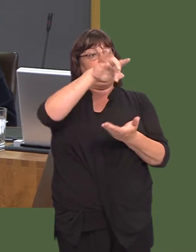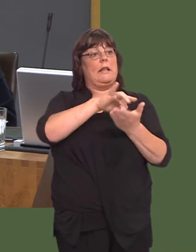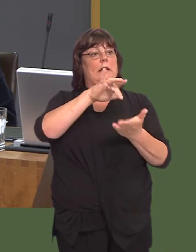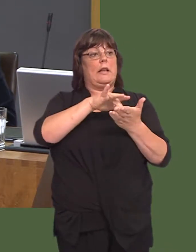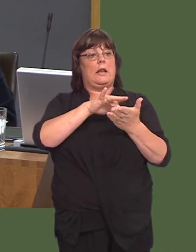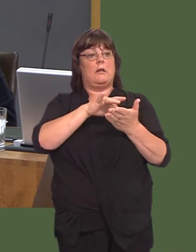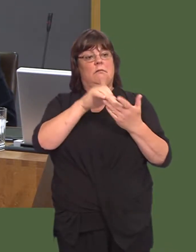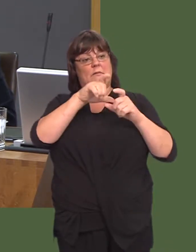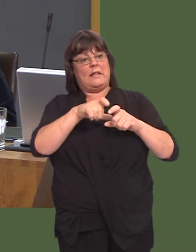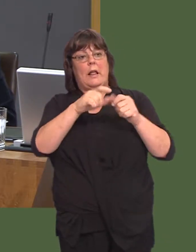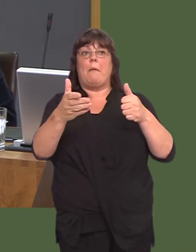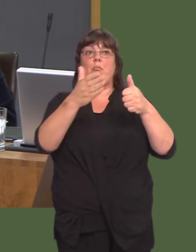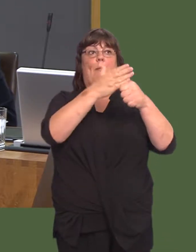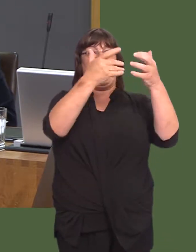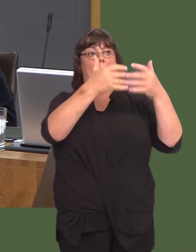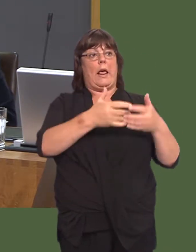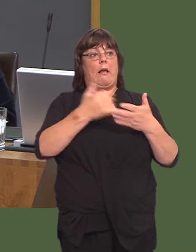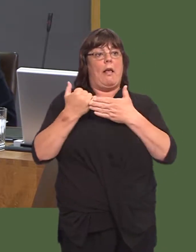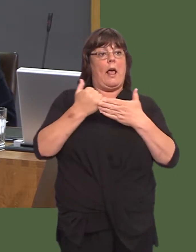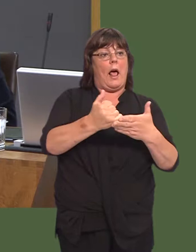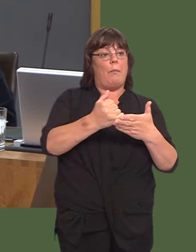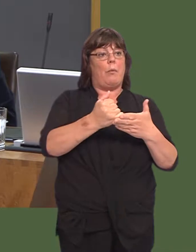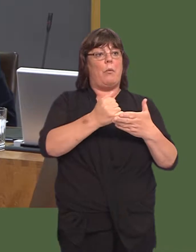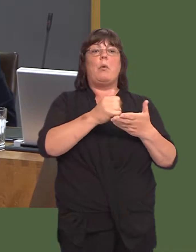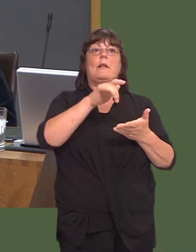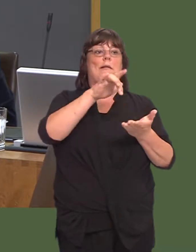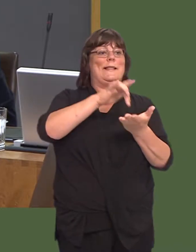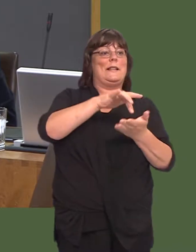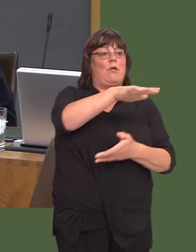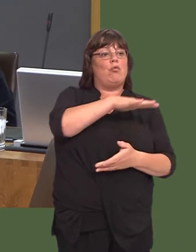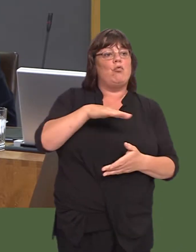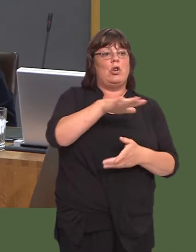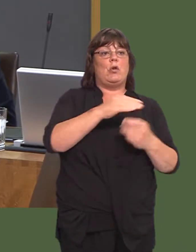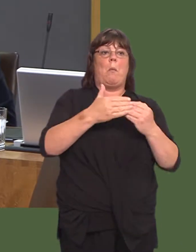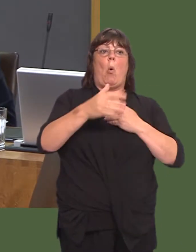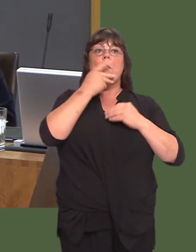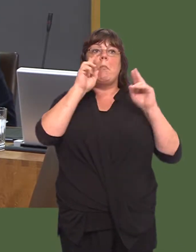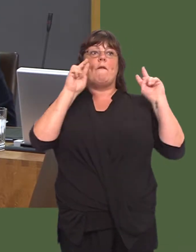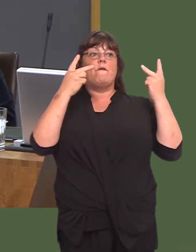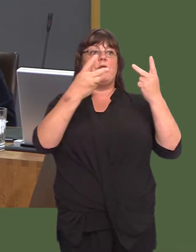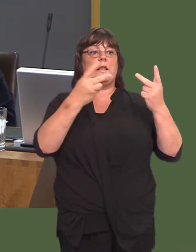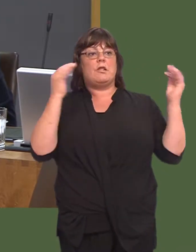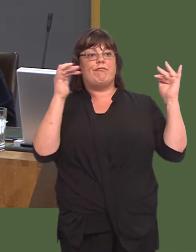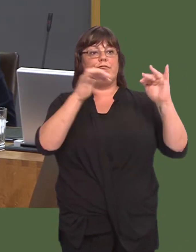of Swansea bay city region, for tourism in the Swansea bay city region, and for name recognition of Swansea.